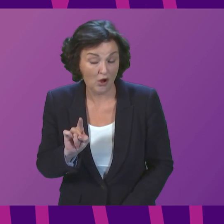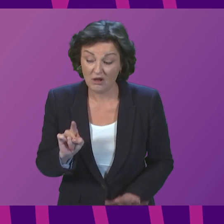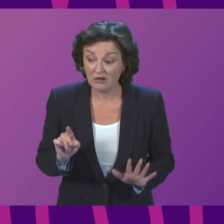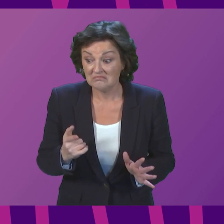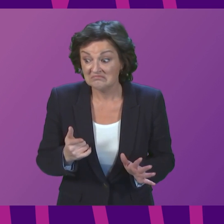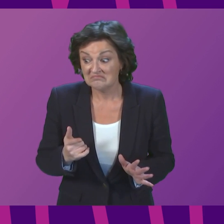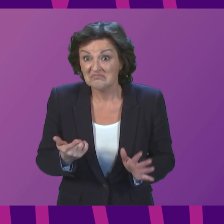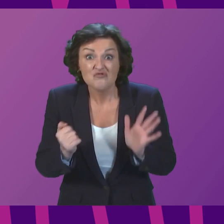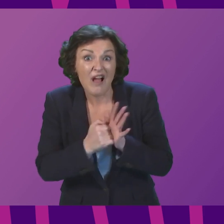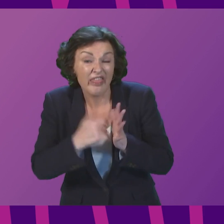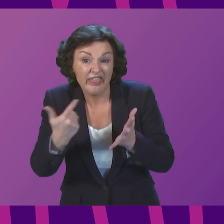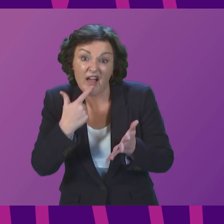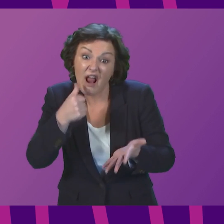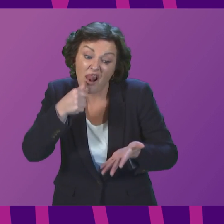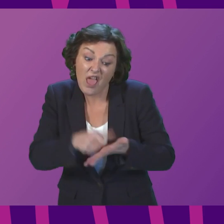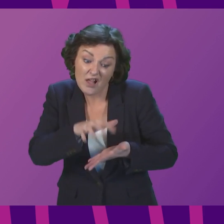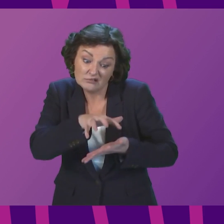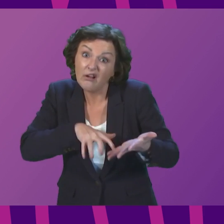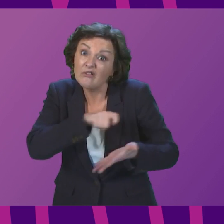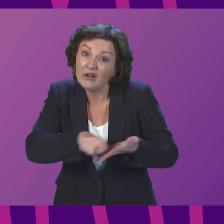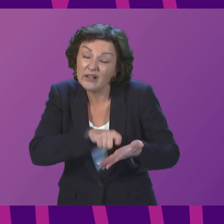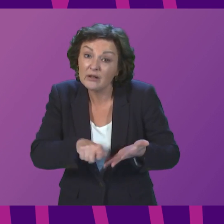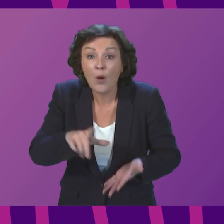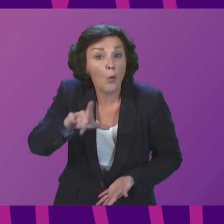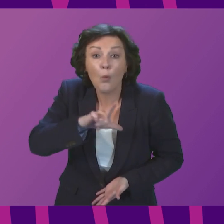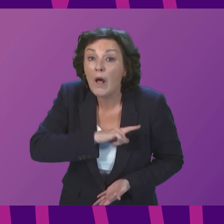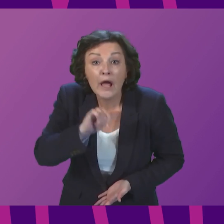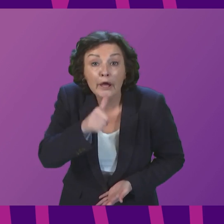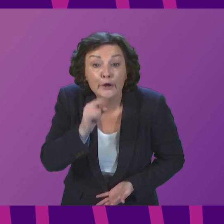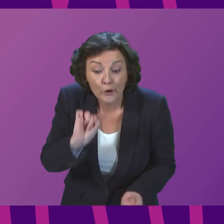a letter, the UK Government had reversed its decision on carbon capture and storage and